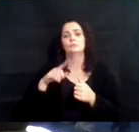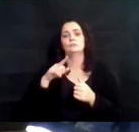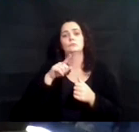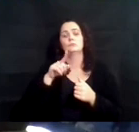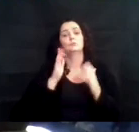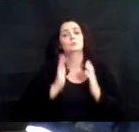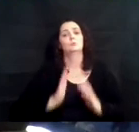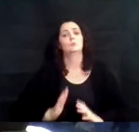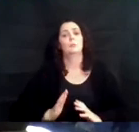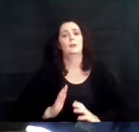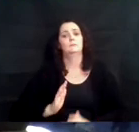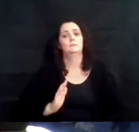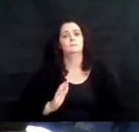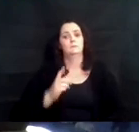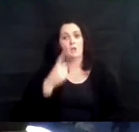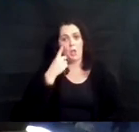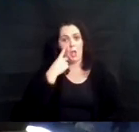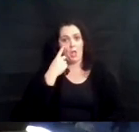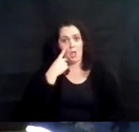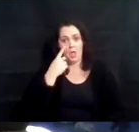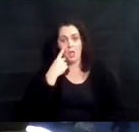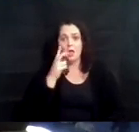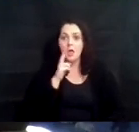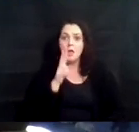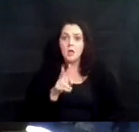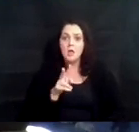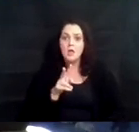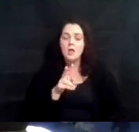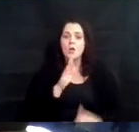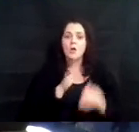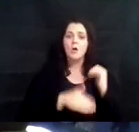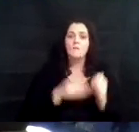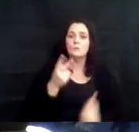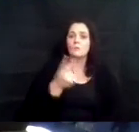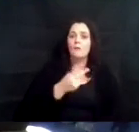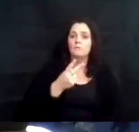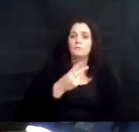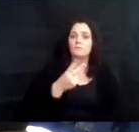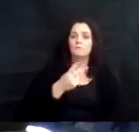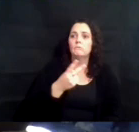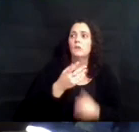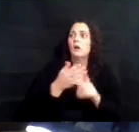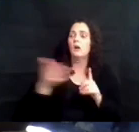to perceive individual frames and they start to run together and give the illusion of smooth motion.